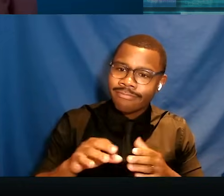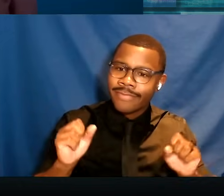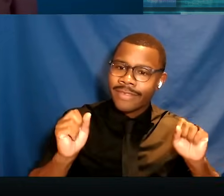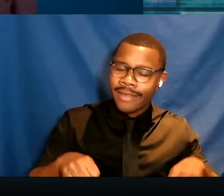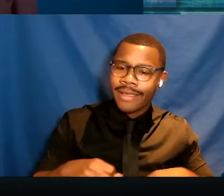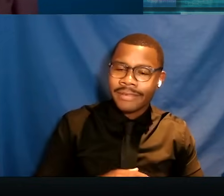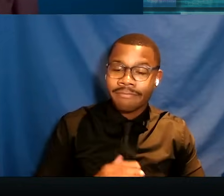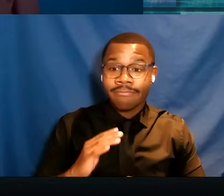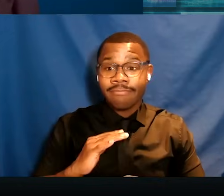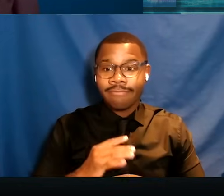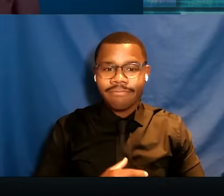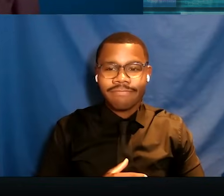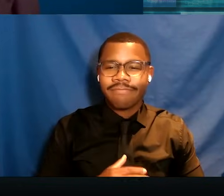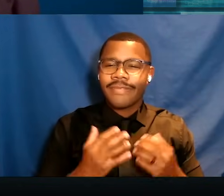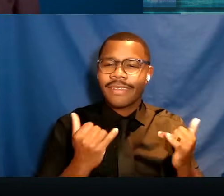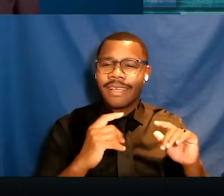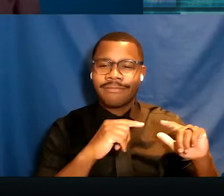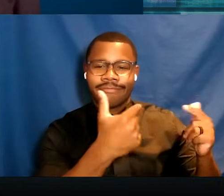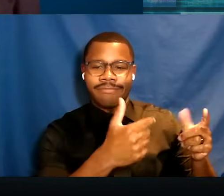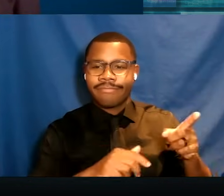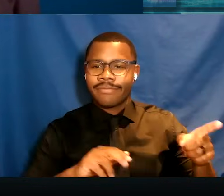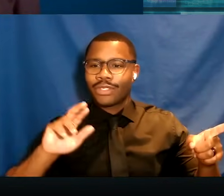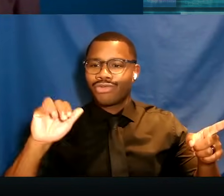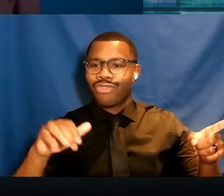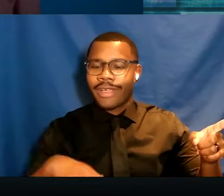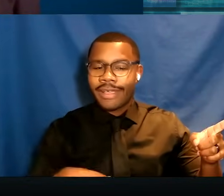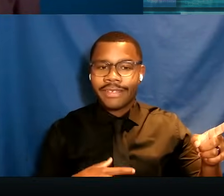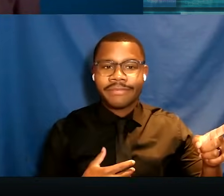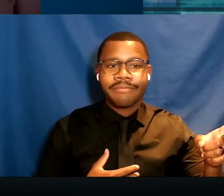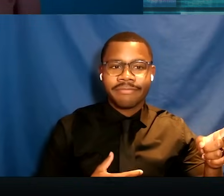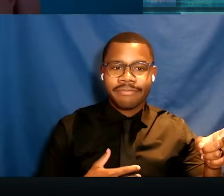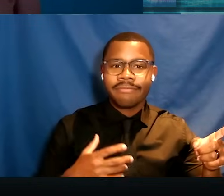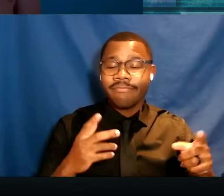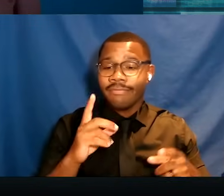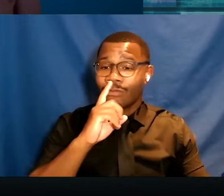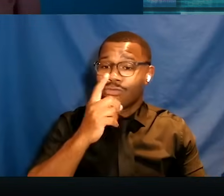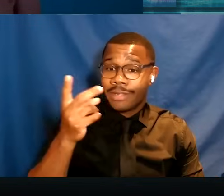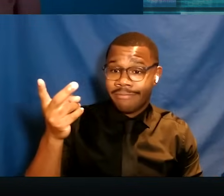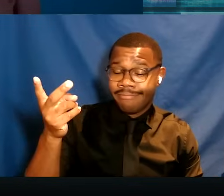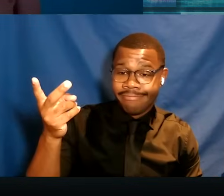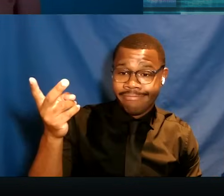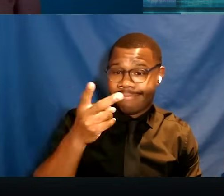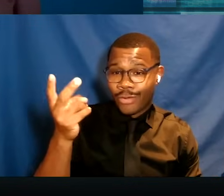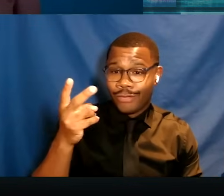I'm gonna turn back to Ray for this next piece, which is- Well, I mean, and actually both of you probably have a lot to contribute on it.